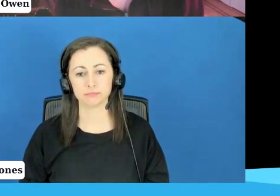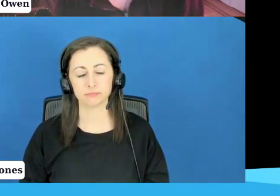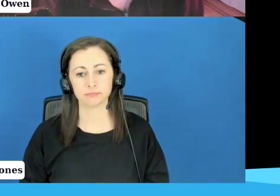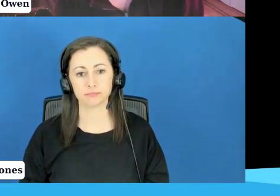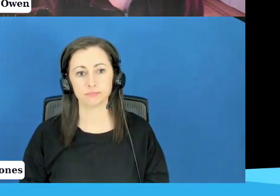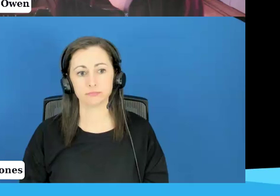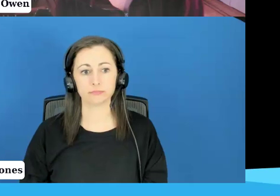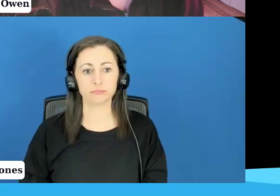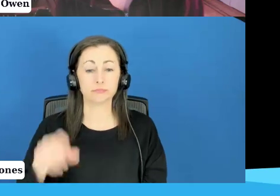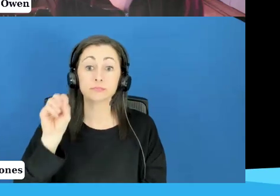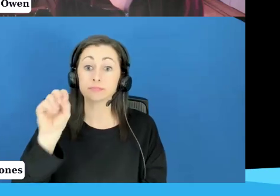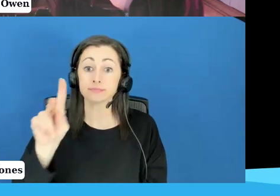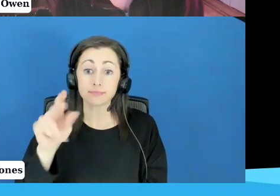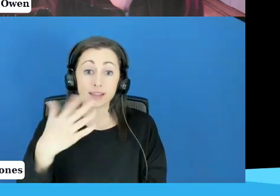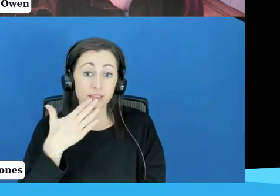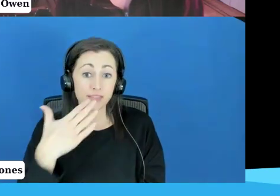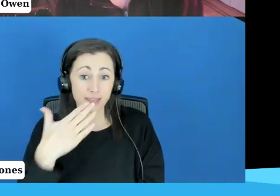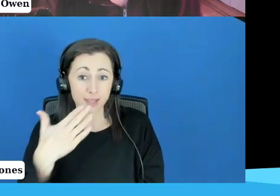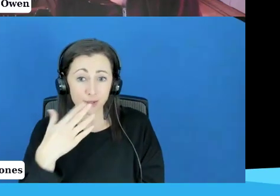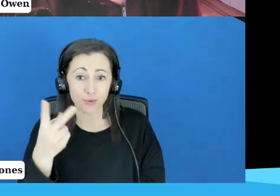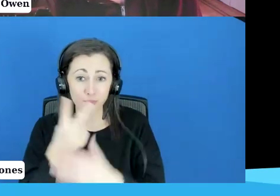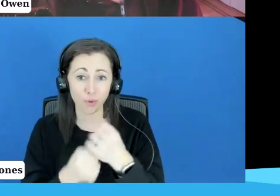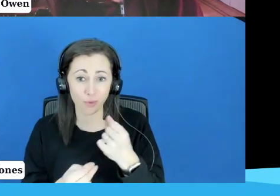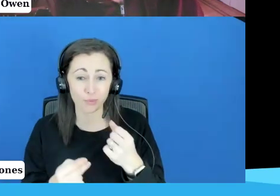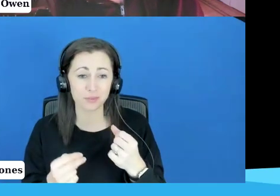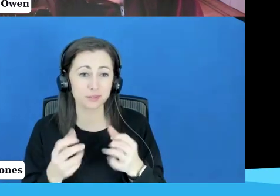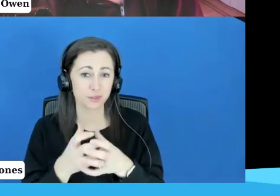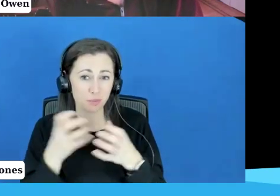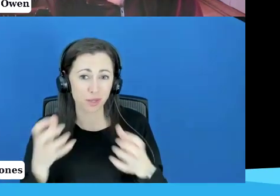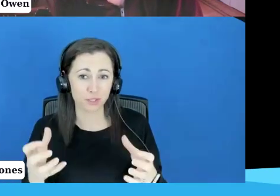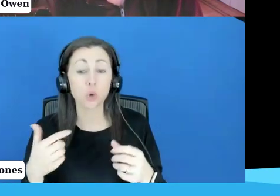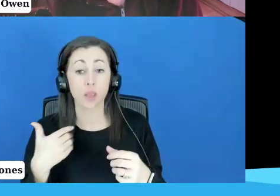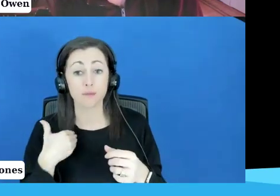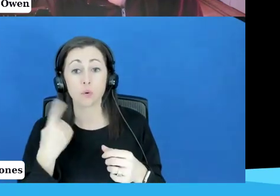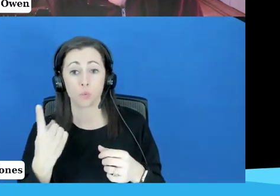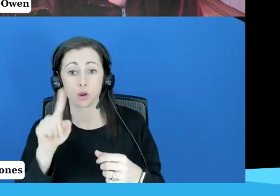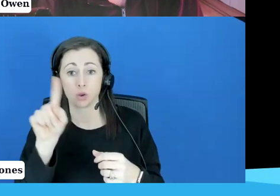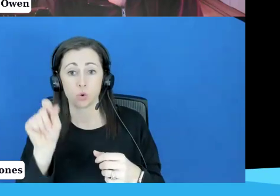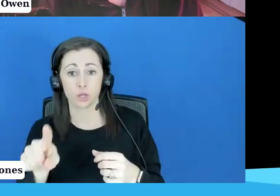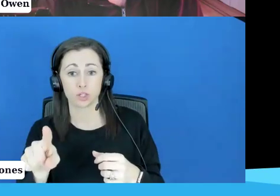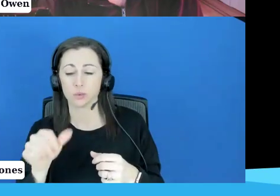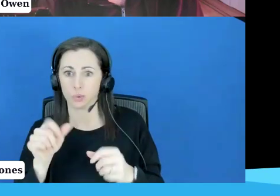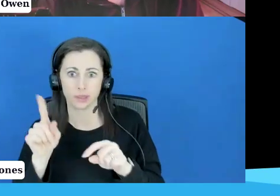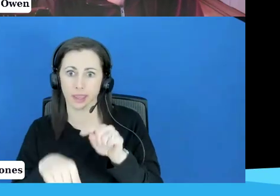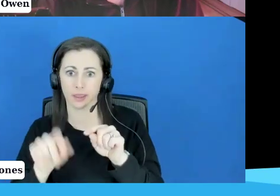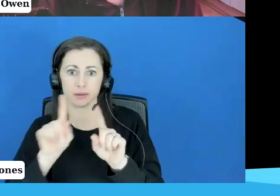Okay, thank you all so much. We did have a question. We're not going to be able to get to all the questions,